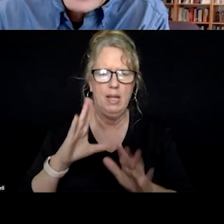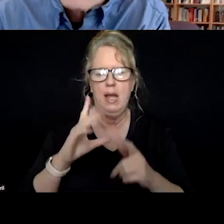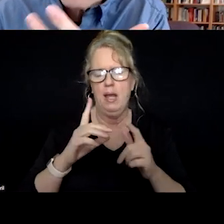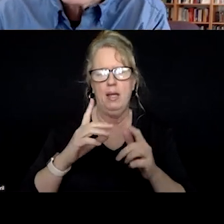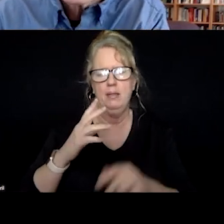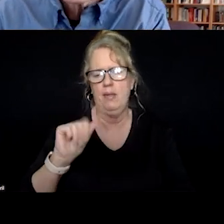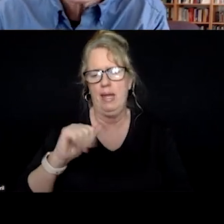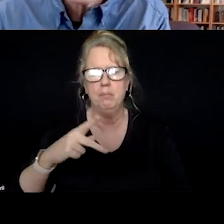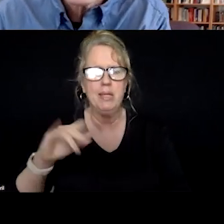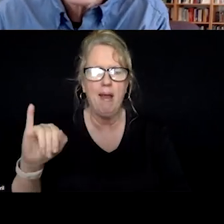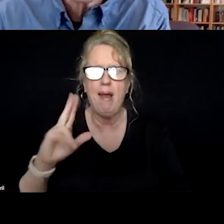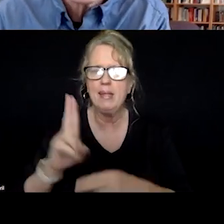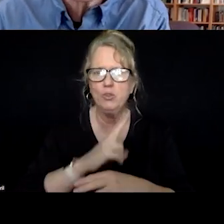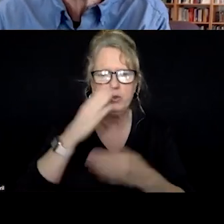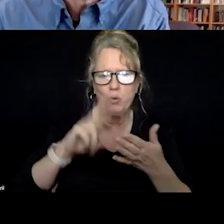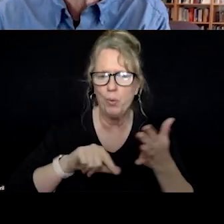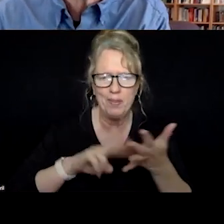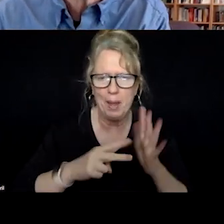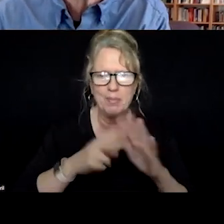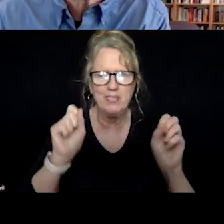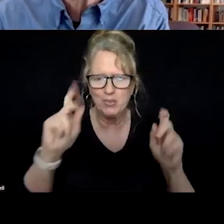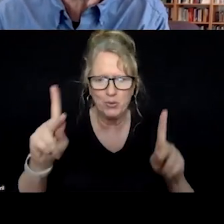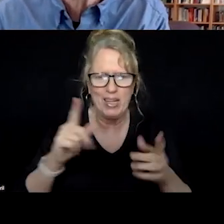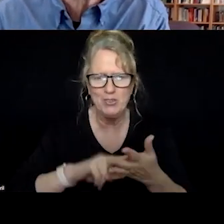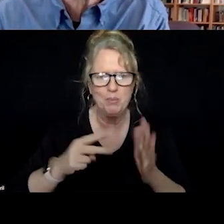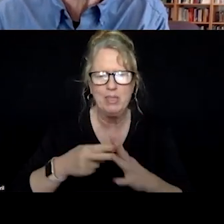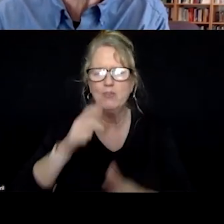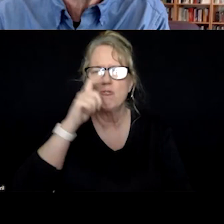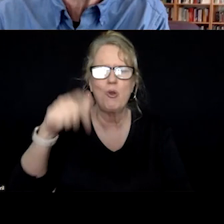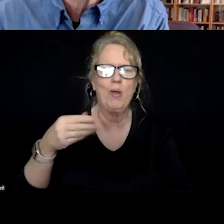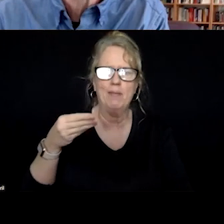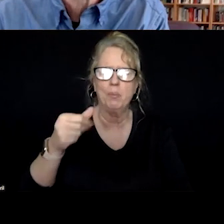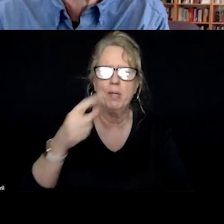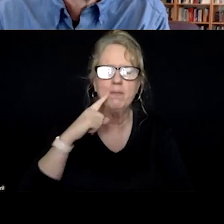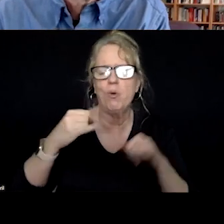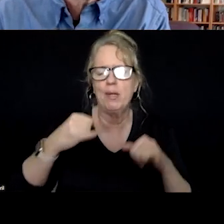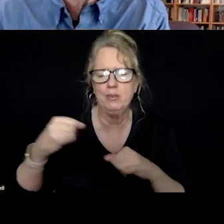IF YOU DON'T KNOW WHAT THAT MEANS, THAT MEANS YOU DON'T HAVE TO PAY FOR INDIVIDUAL ACCOUNTS.